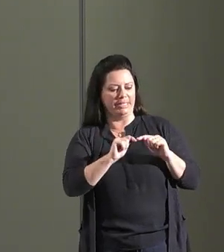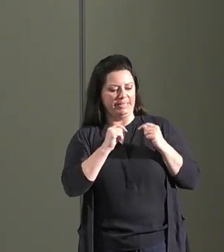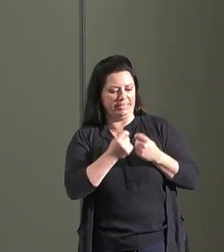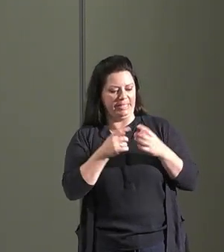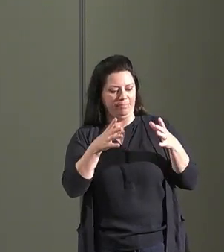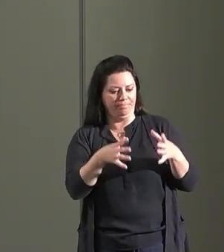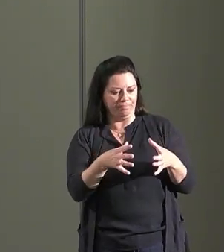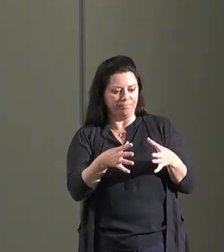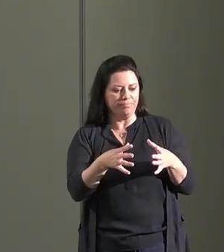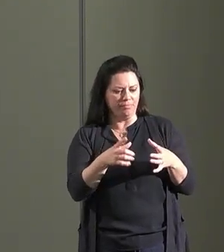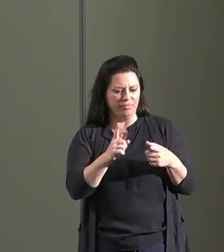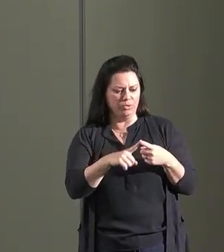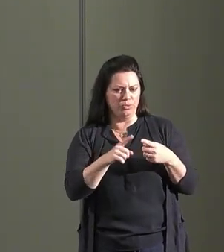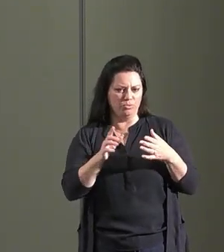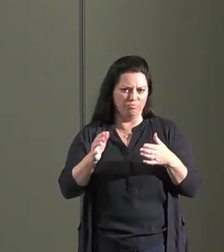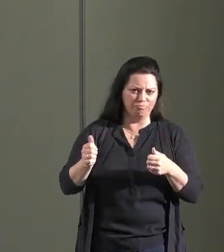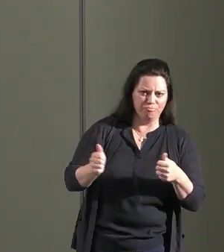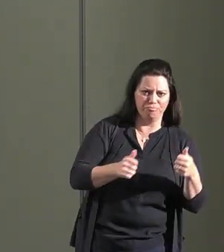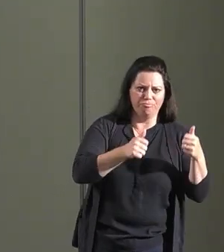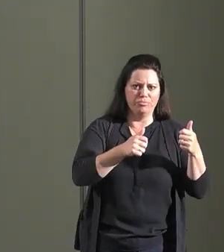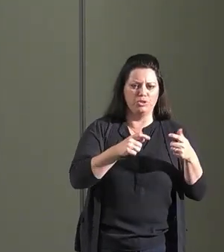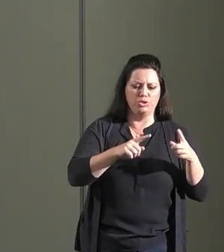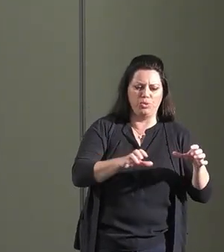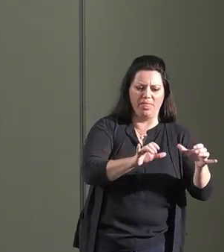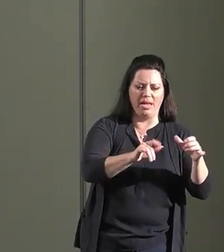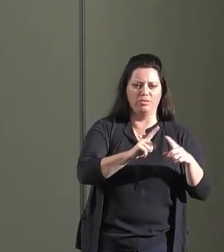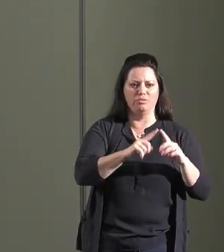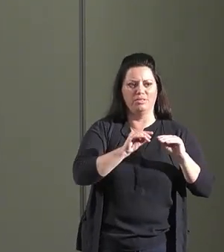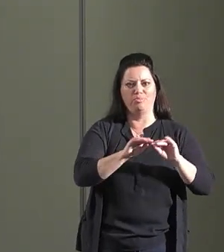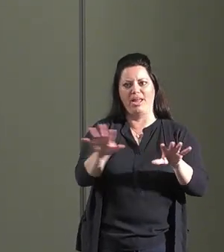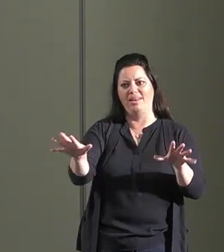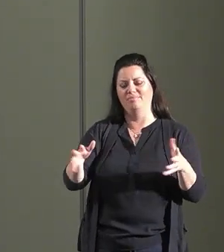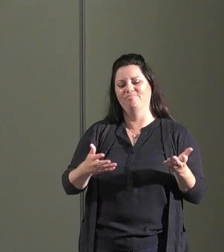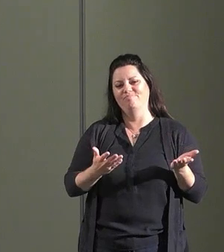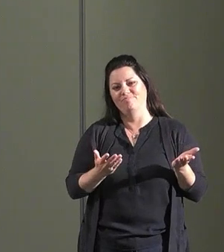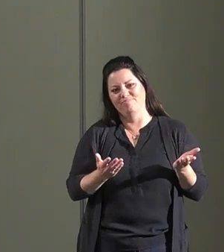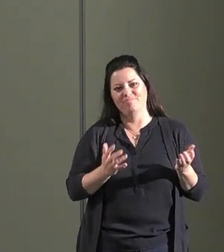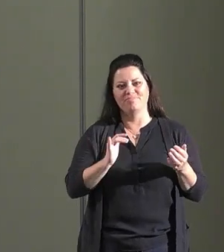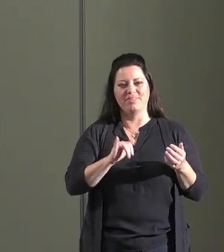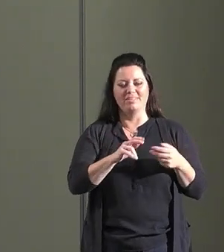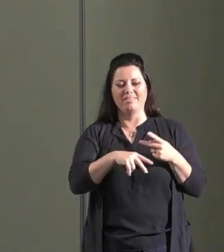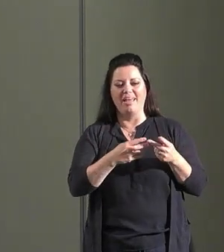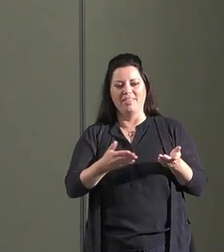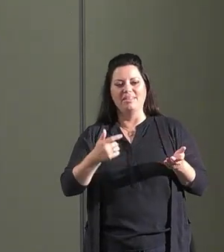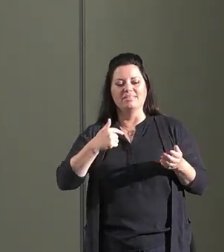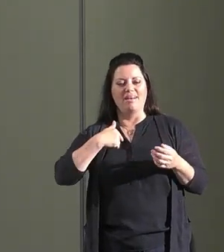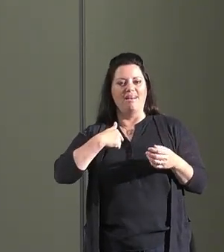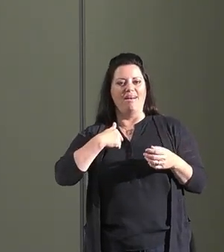to do that and have it spread anywhere else. So those are the kinds of things I take from